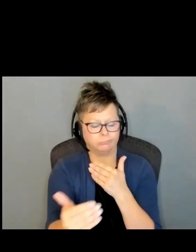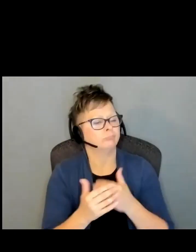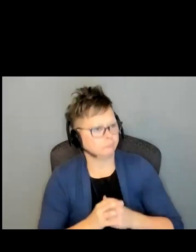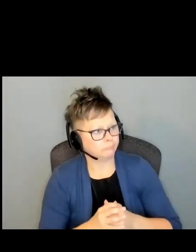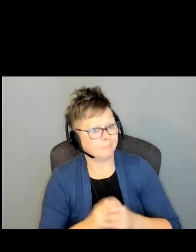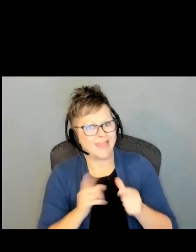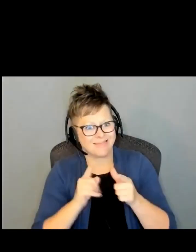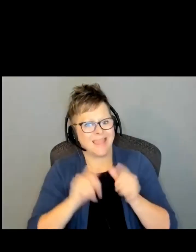that work is.